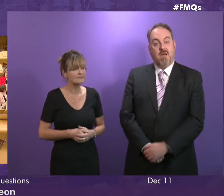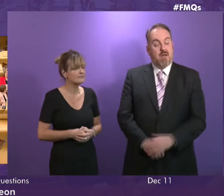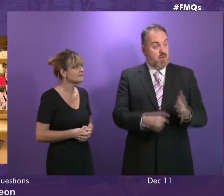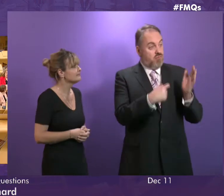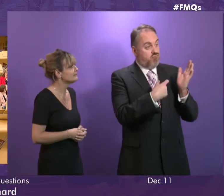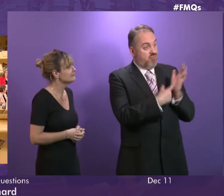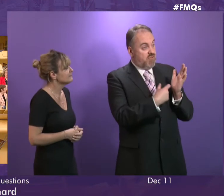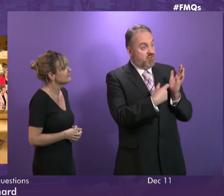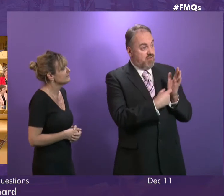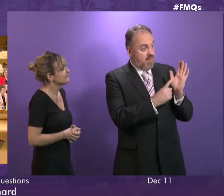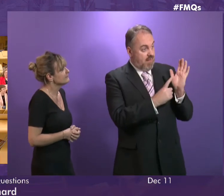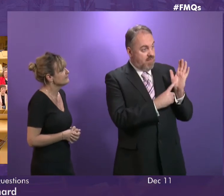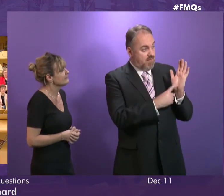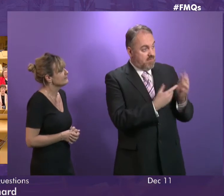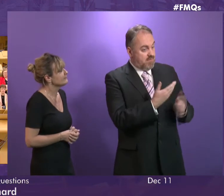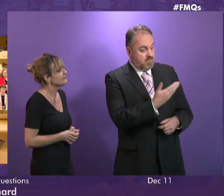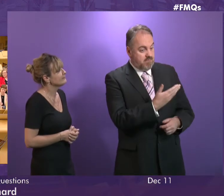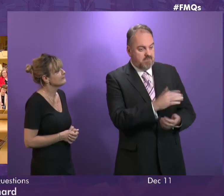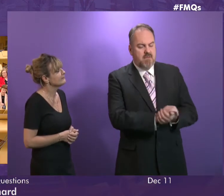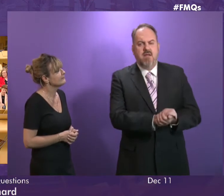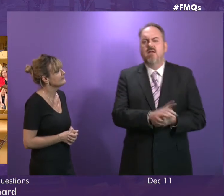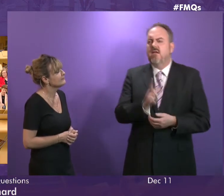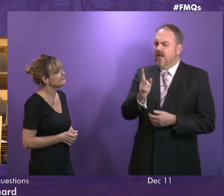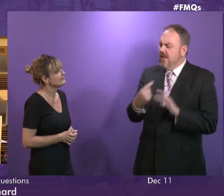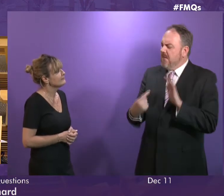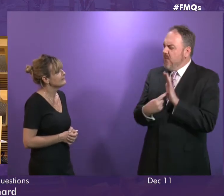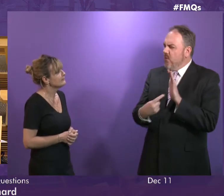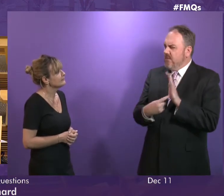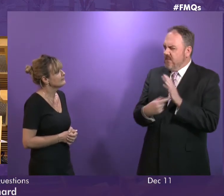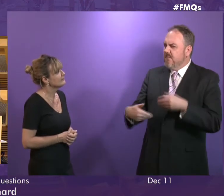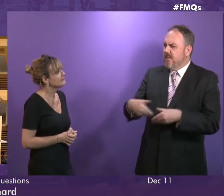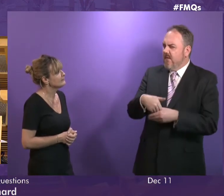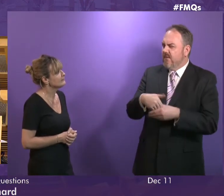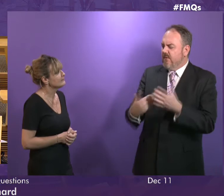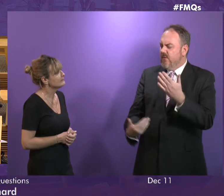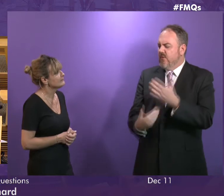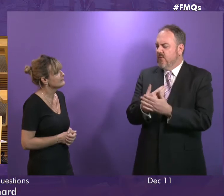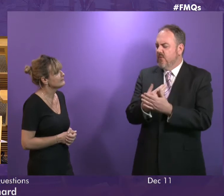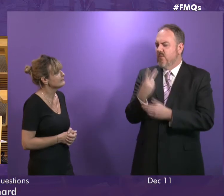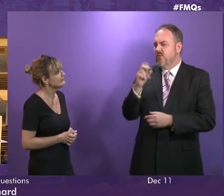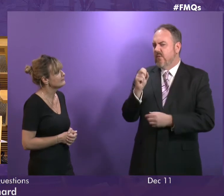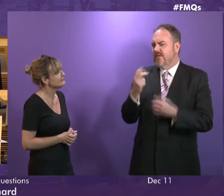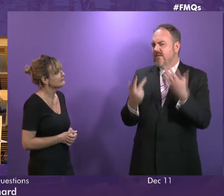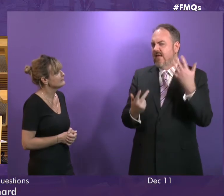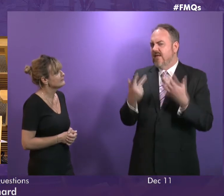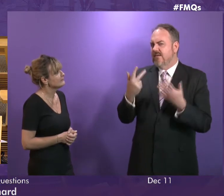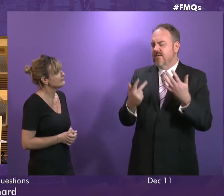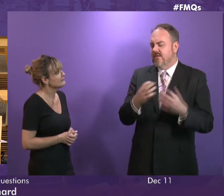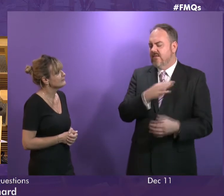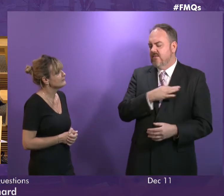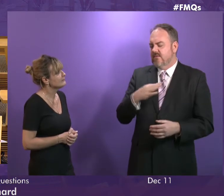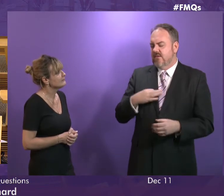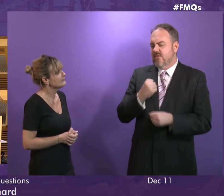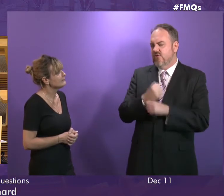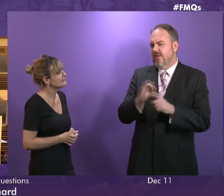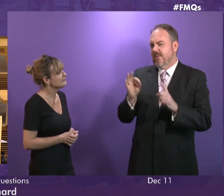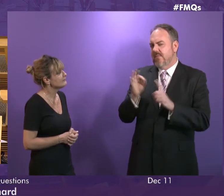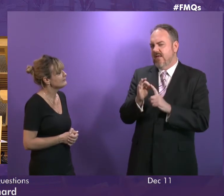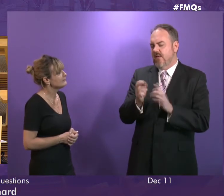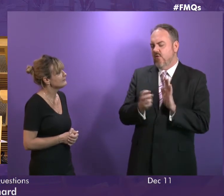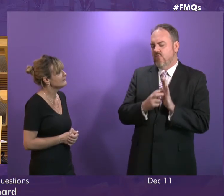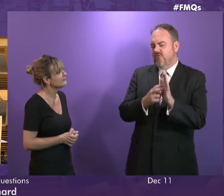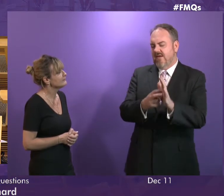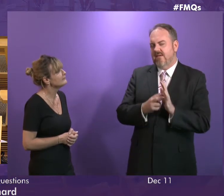An integral part of the new 2018 GP contract is “The National Code of Practice for GP